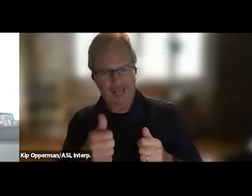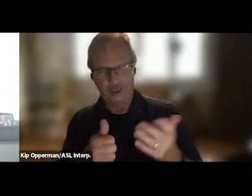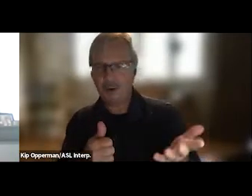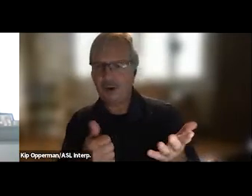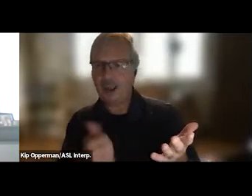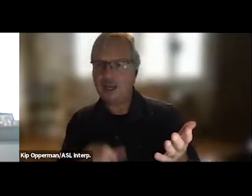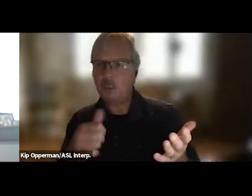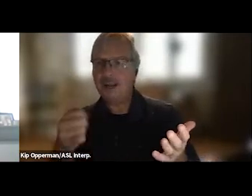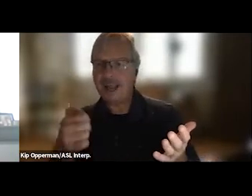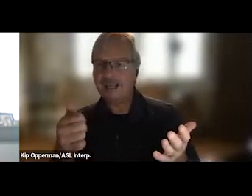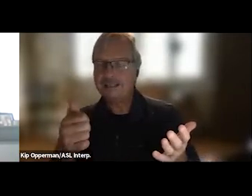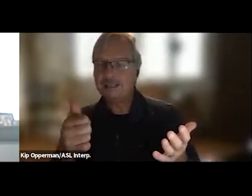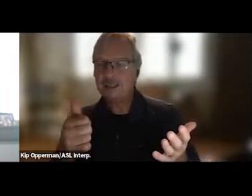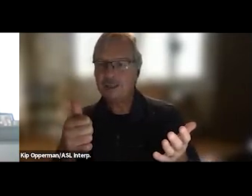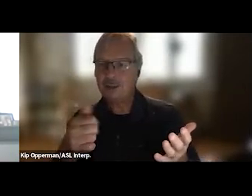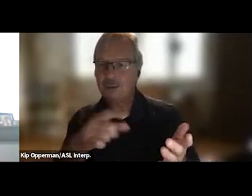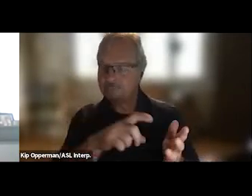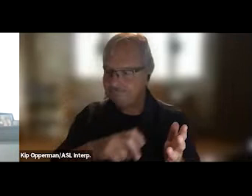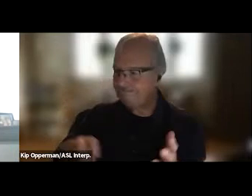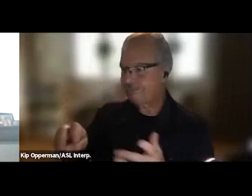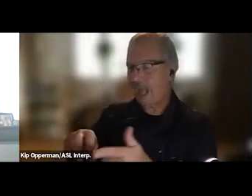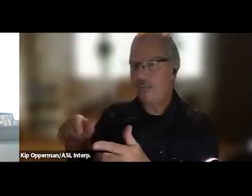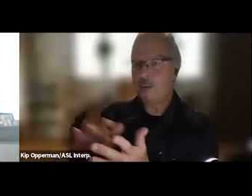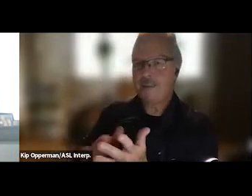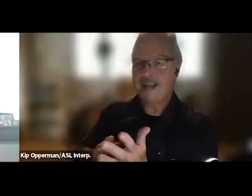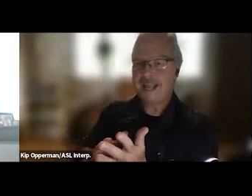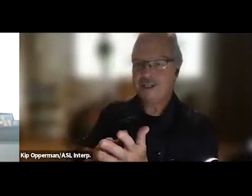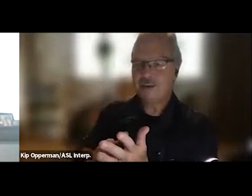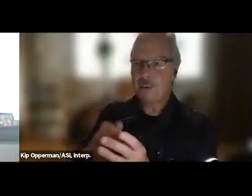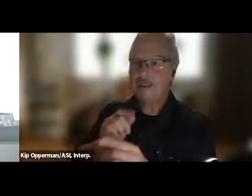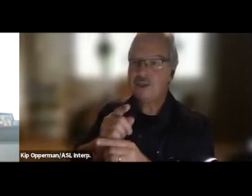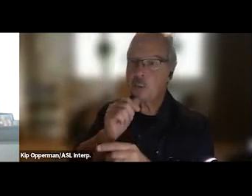who's diverting any other type of medication and we need to be sure we aren't treating them differently?